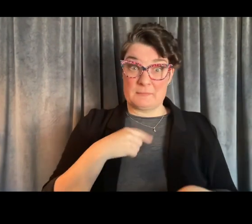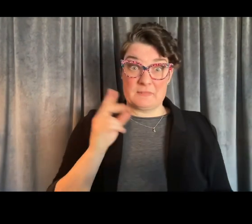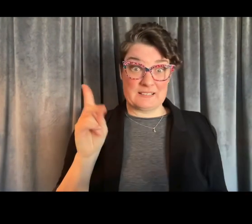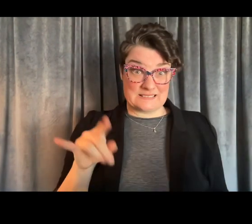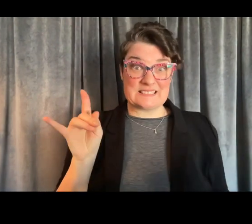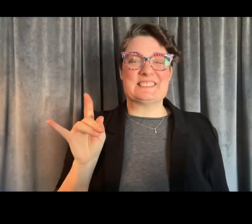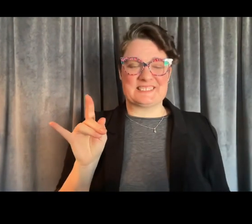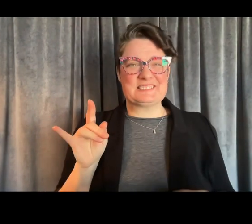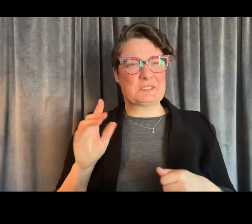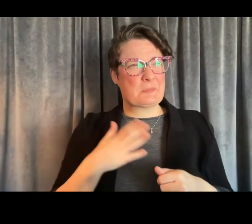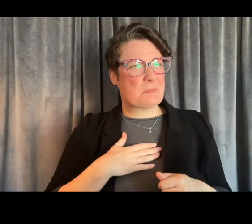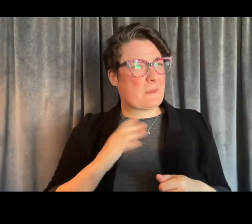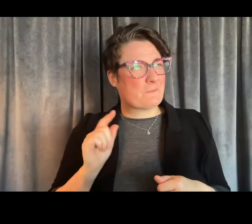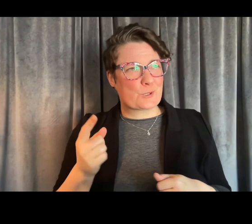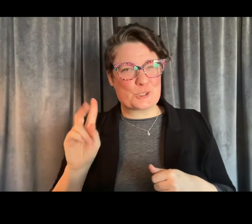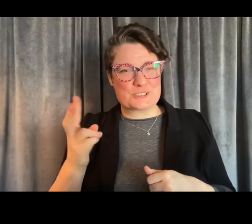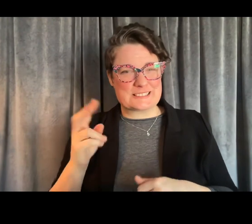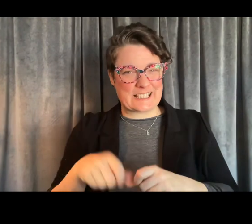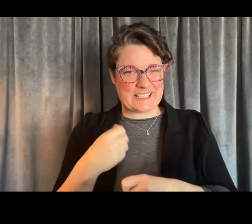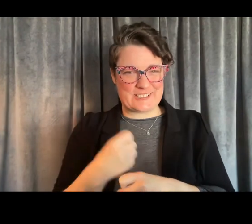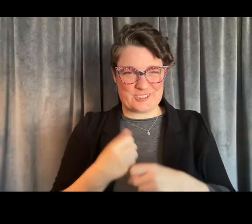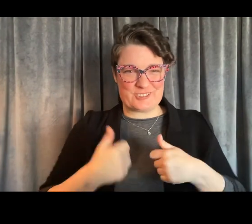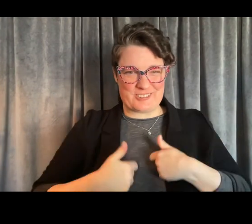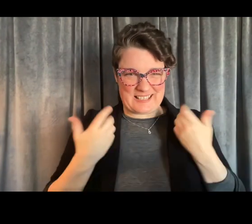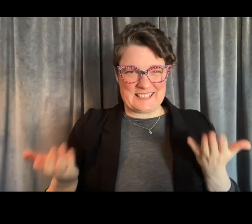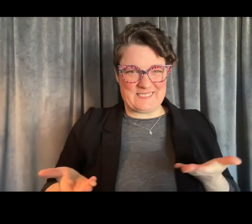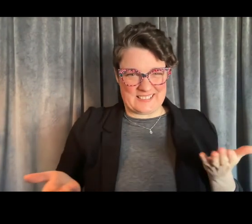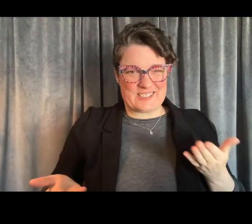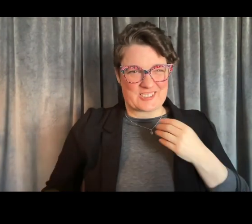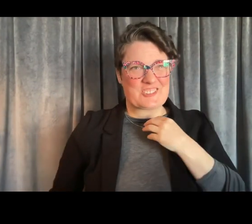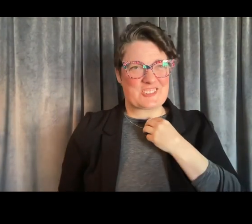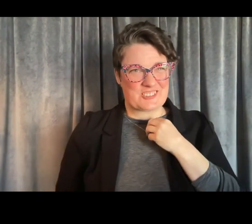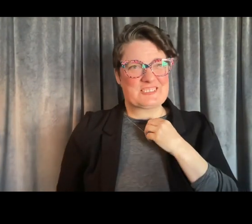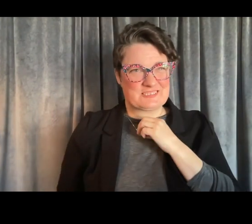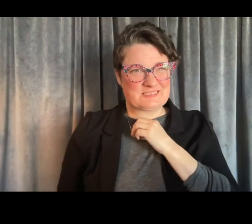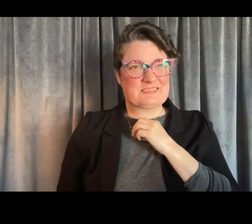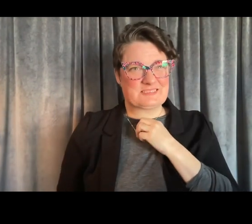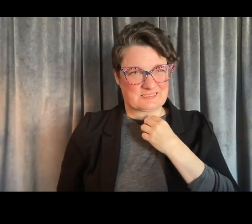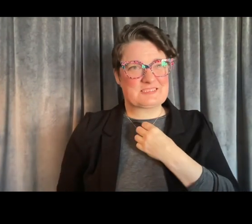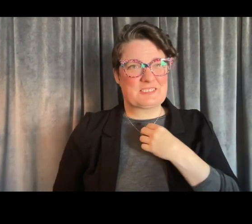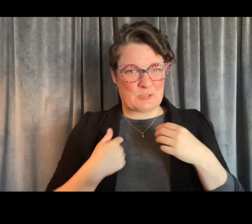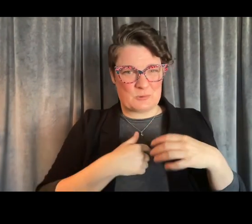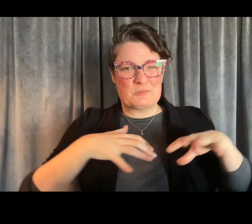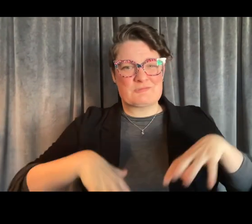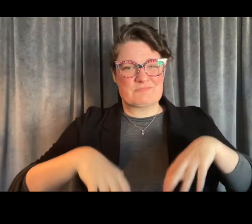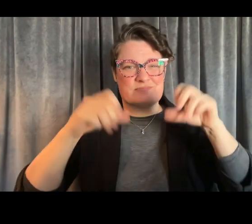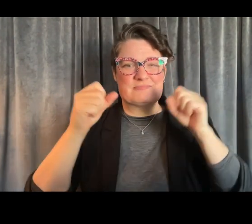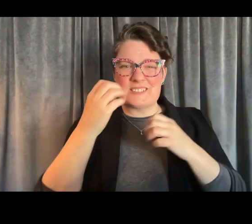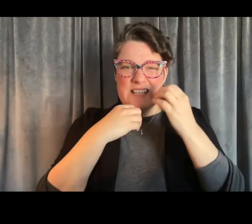my first or second year out here. And we did a Tu B'Shvat Seder.